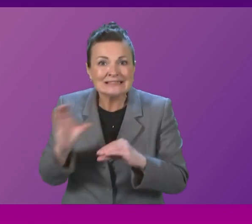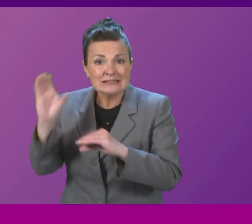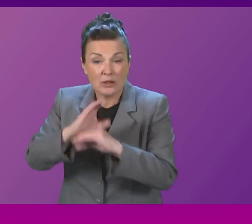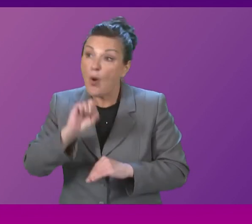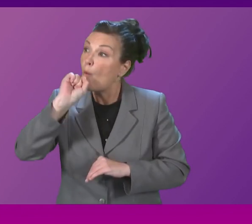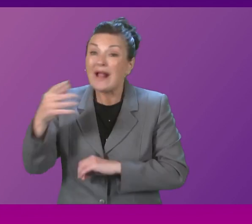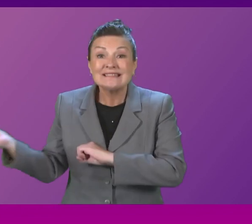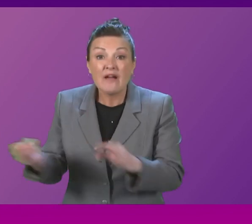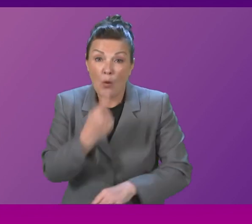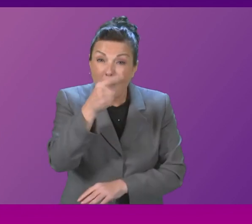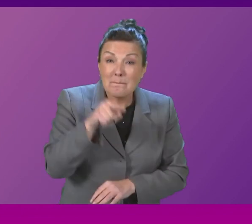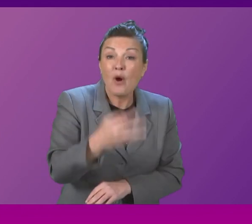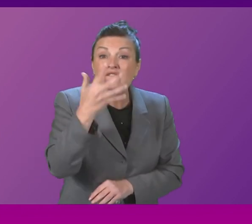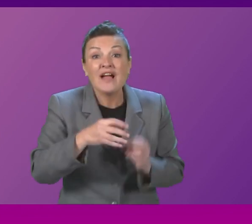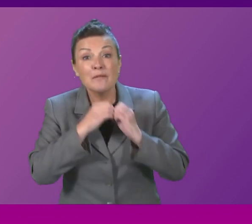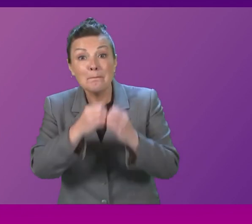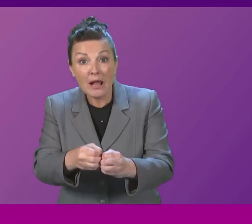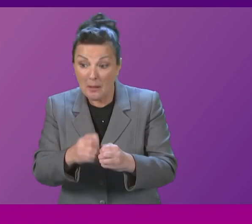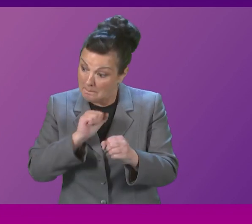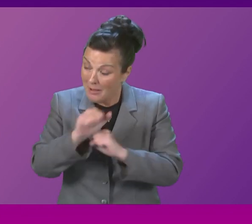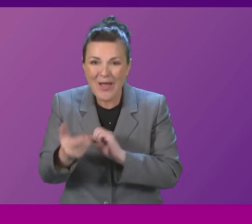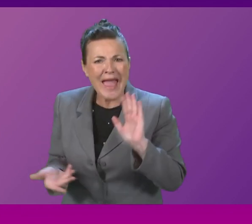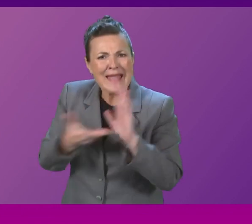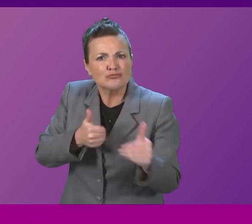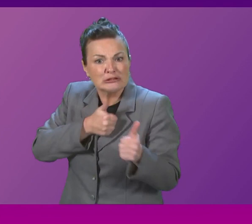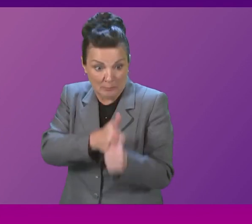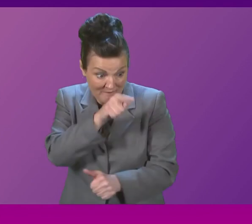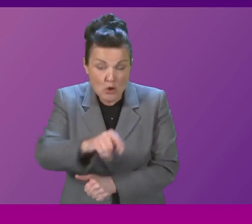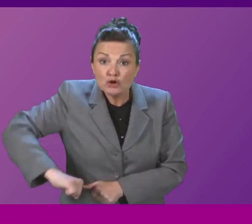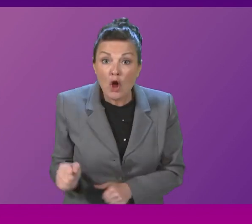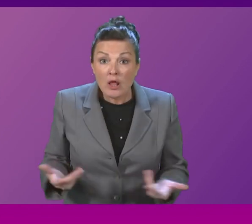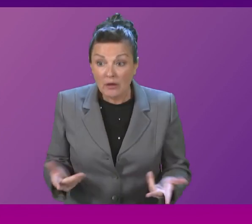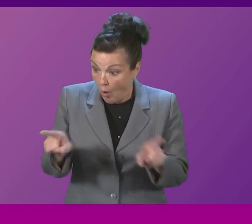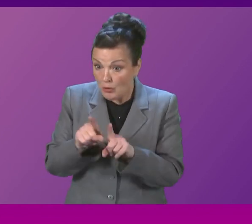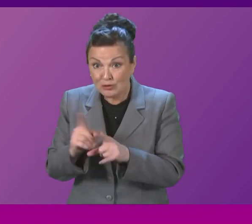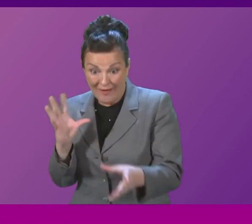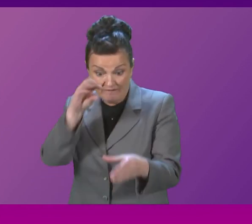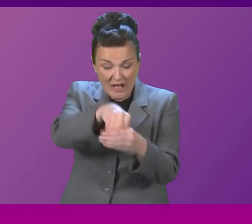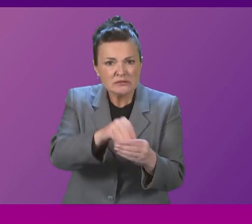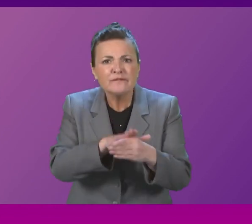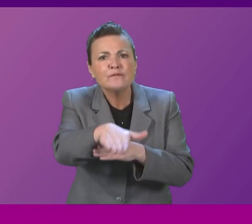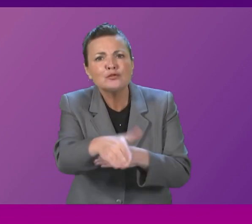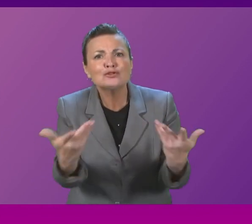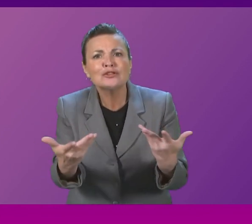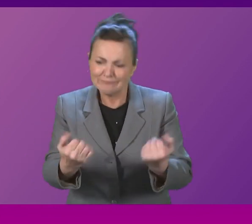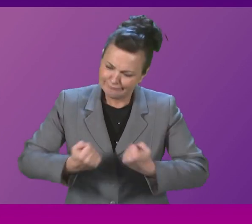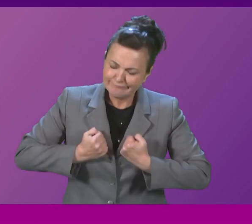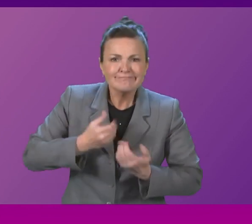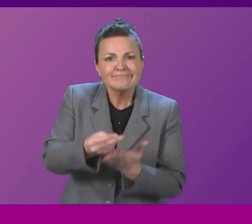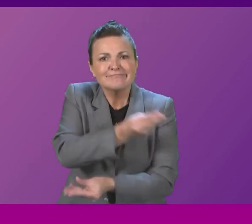£1.5 billion of extra support to Scotland, and investing in the future of our economy.